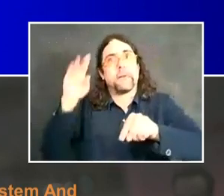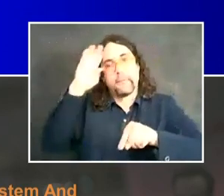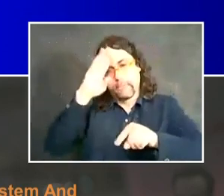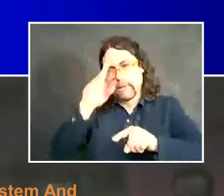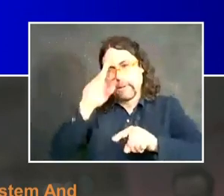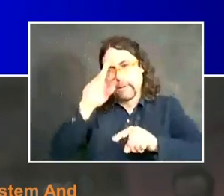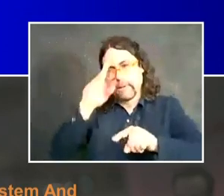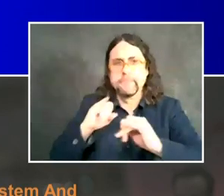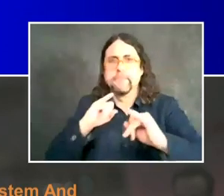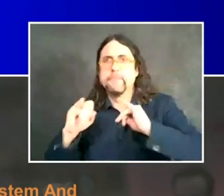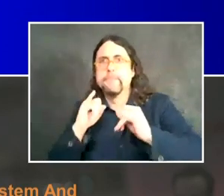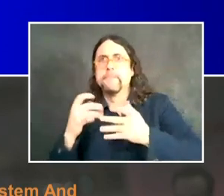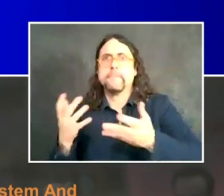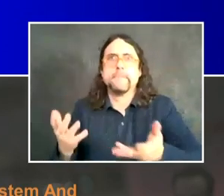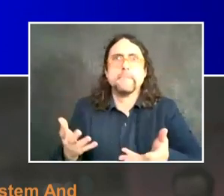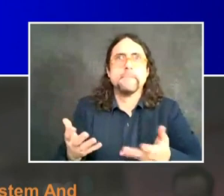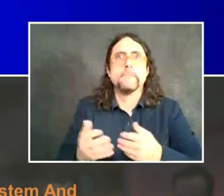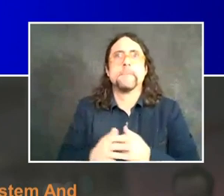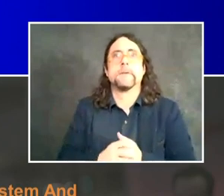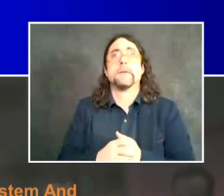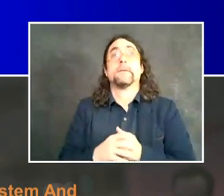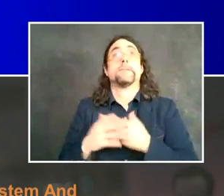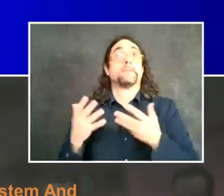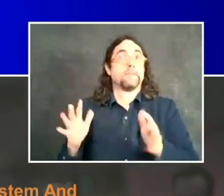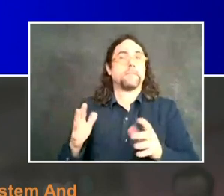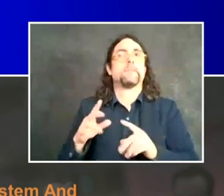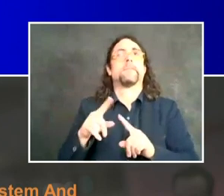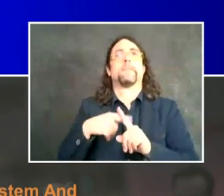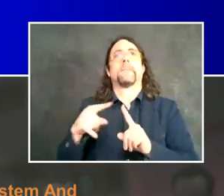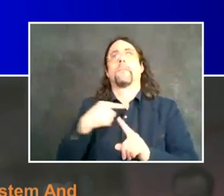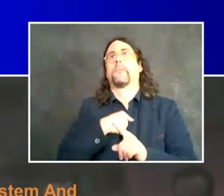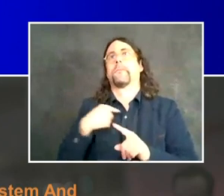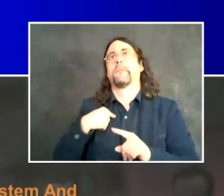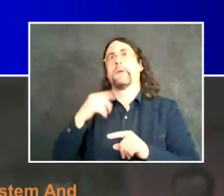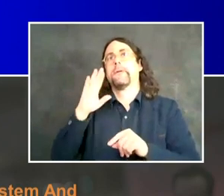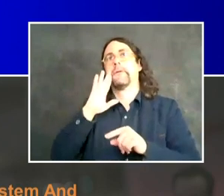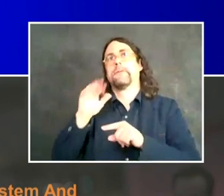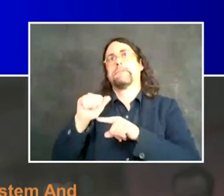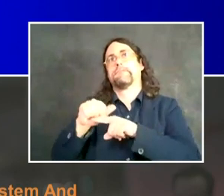AND THEY'LL ADD TO THE PROGRAMS, TRAINING OUR TEAM ON